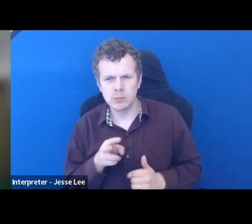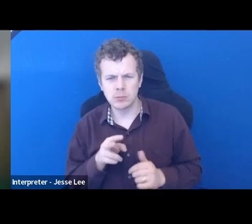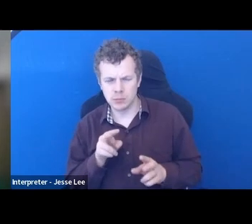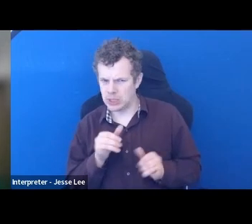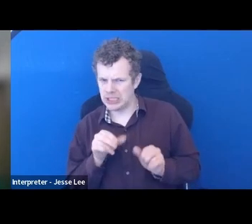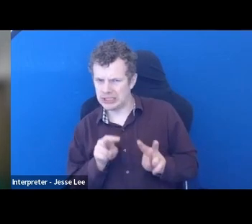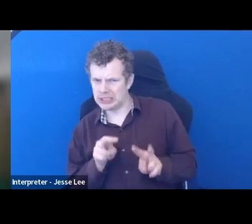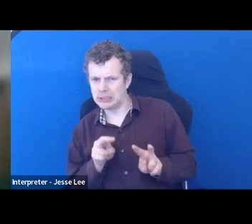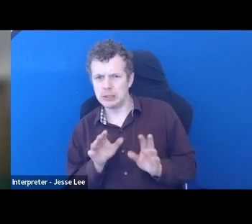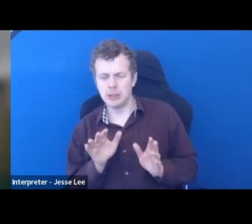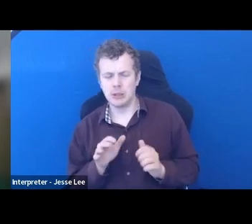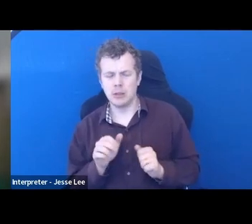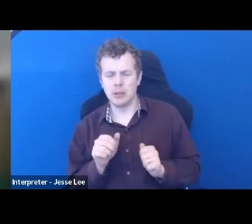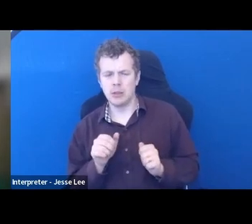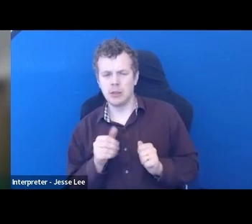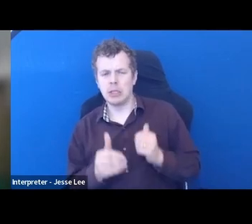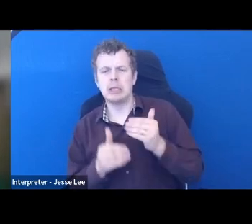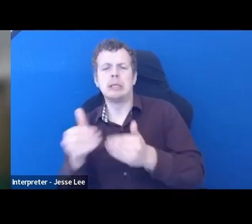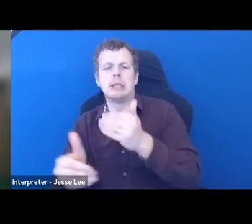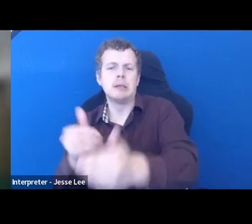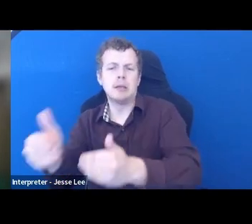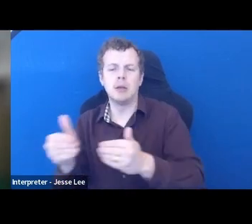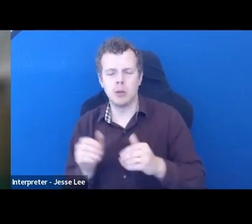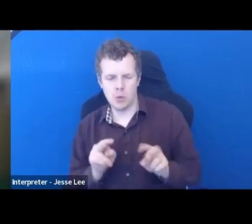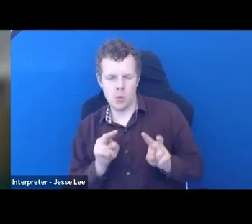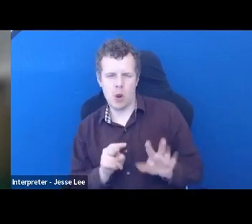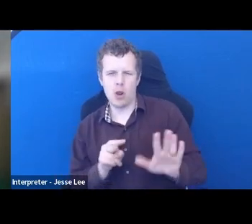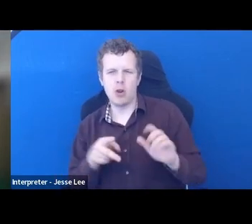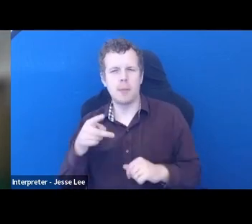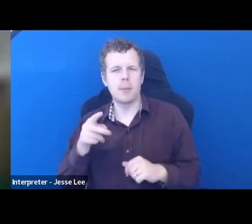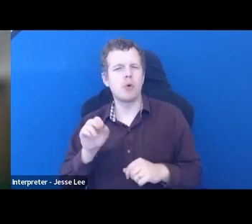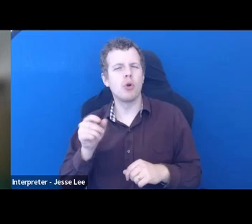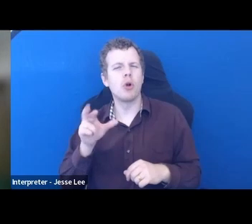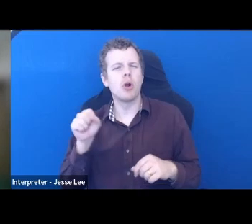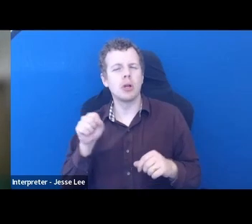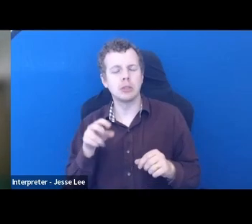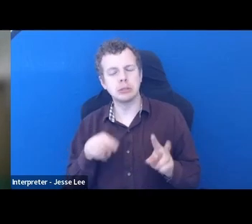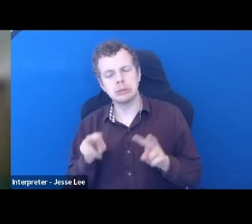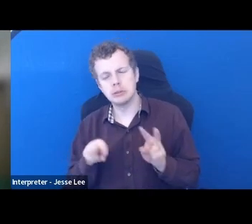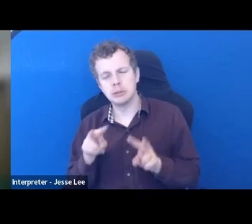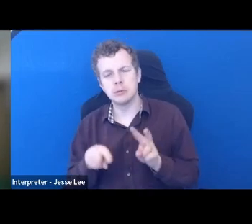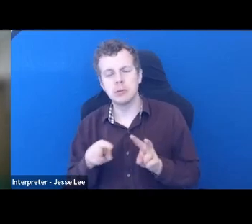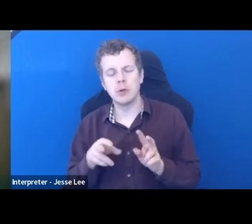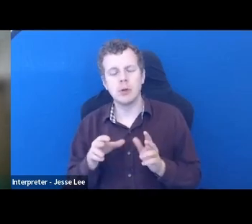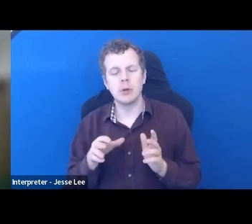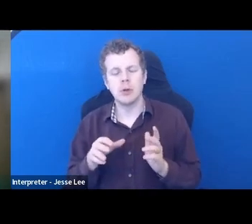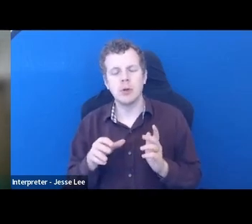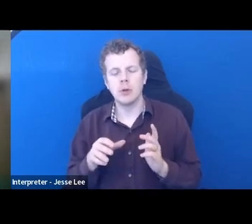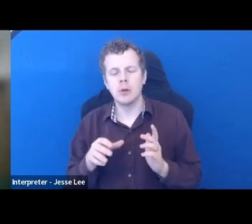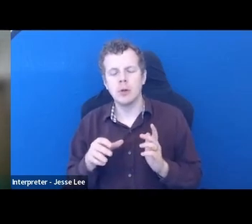So looking at the child's progress over time, we want to be able to make decisions